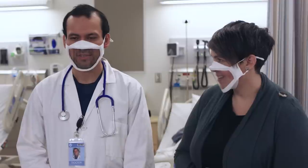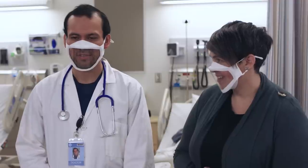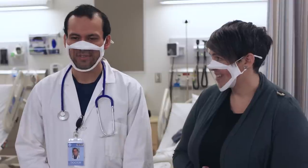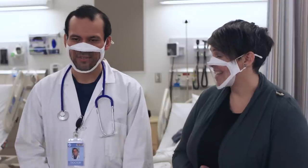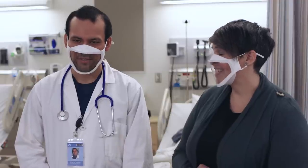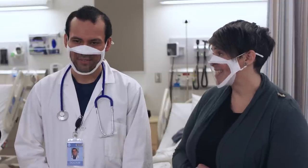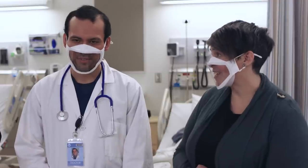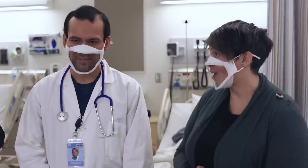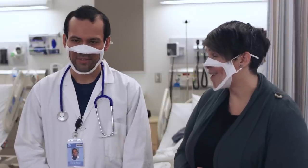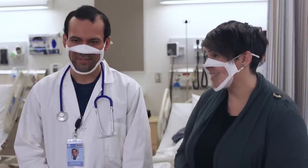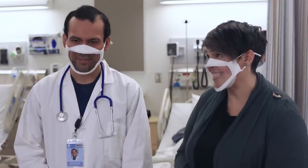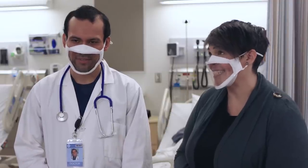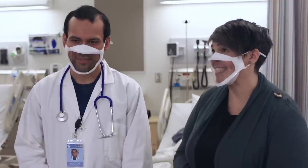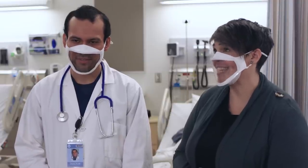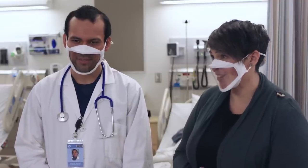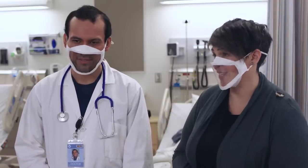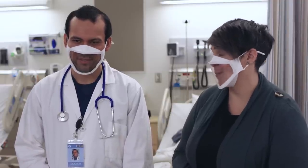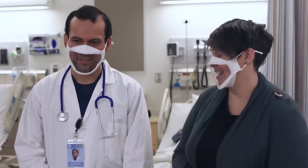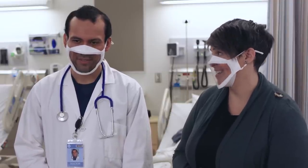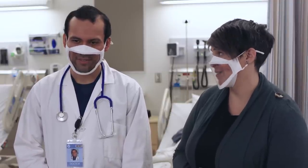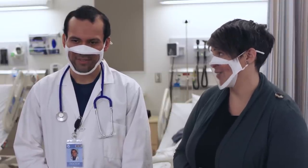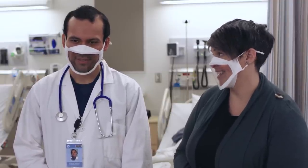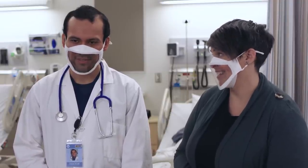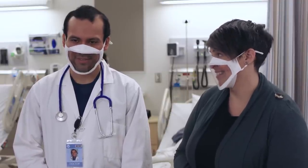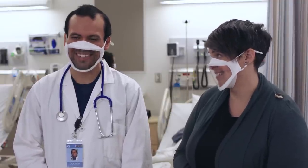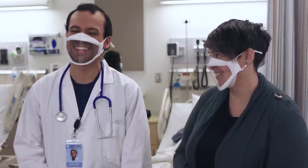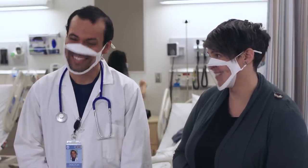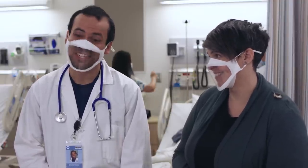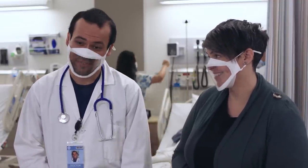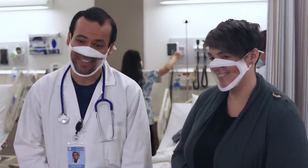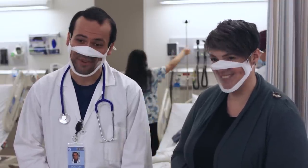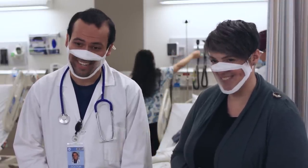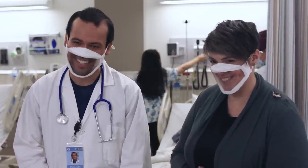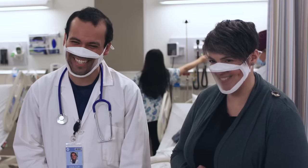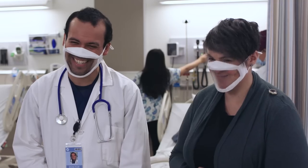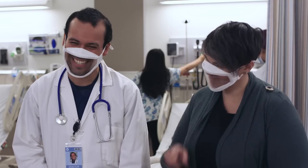Yes, I did it all, and it is definitely not my idea of a good night! You’ve got that right!